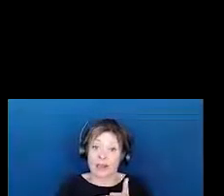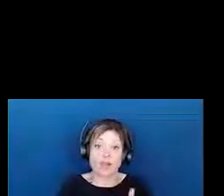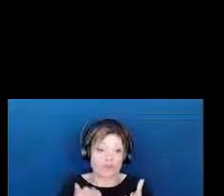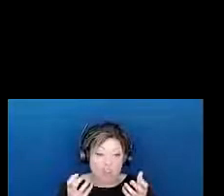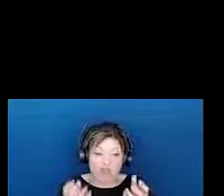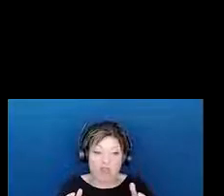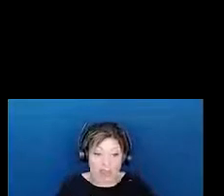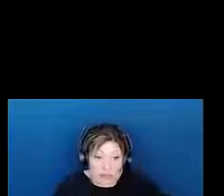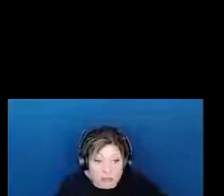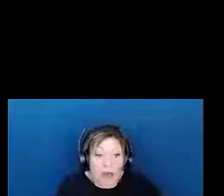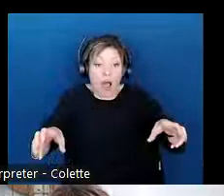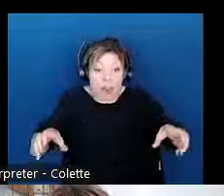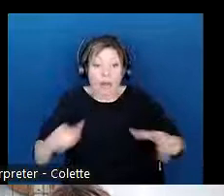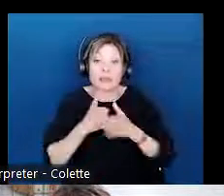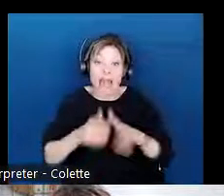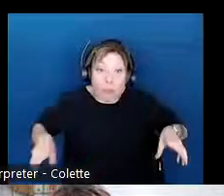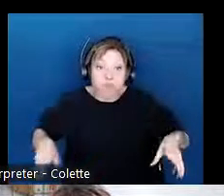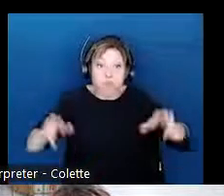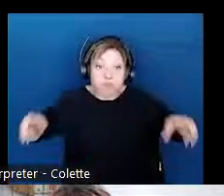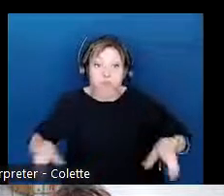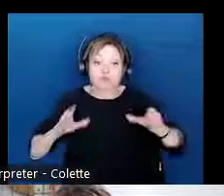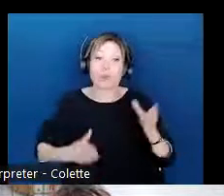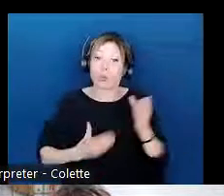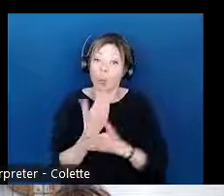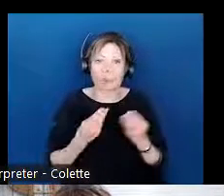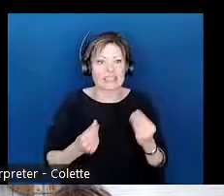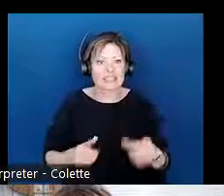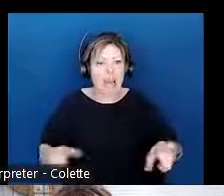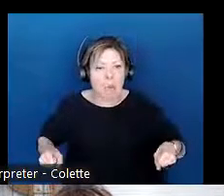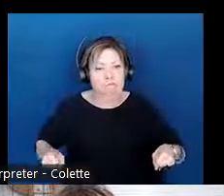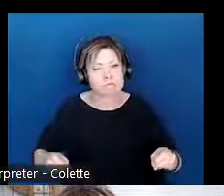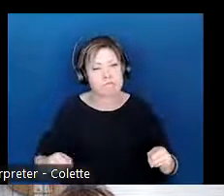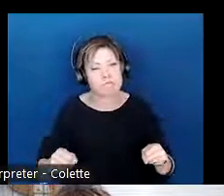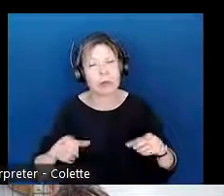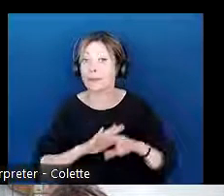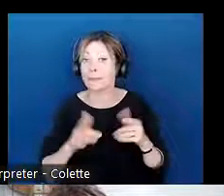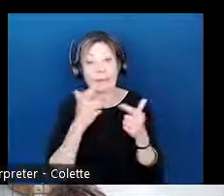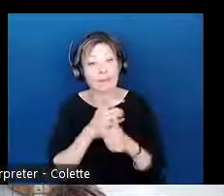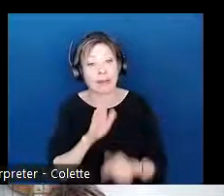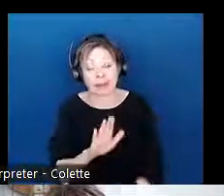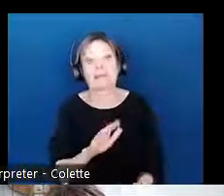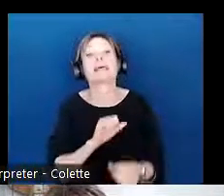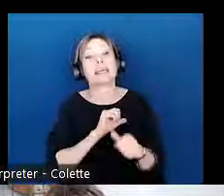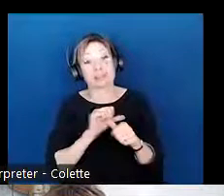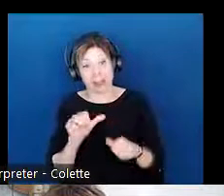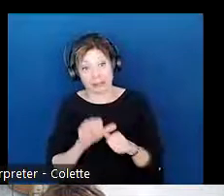um to get across them but sound is not fun so if you can stick to the paths without the sand from